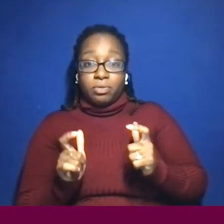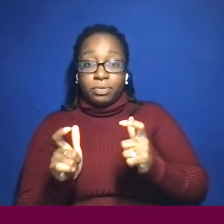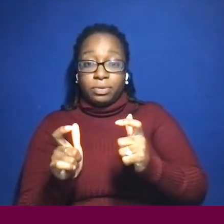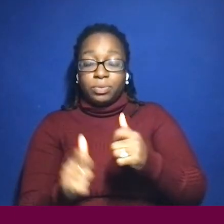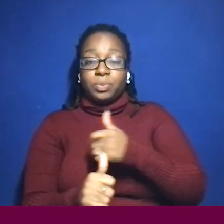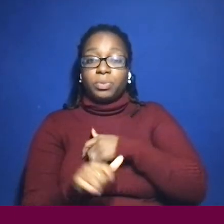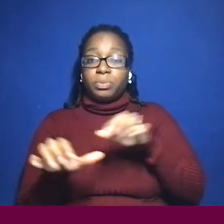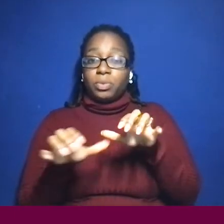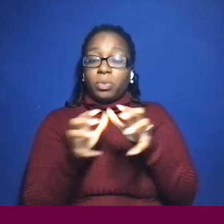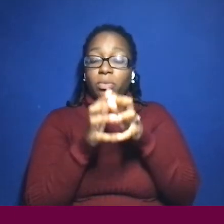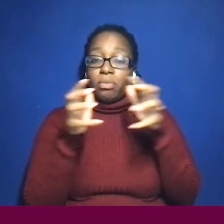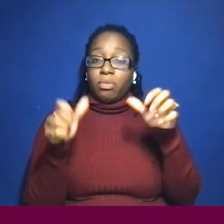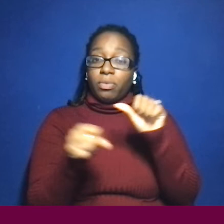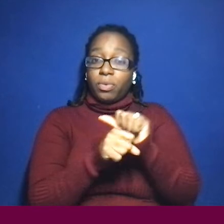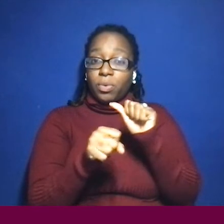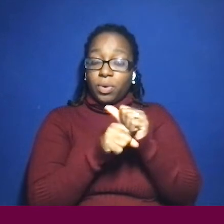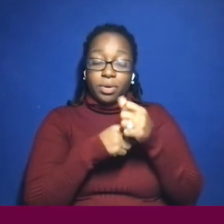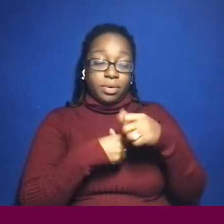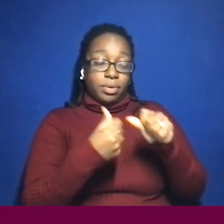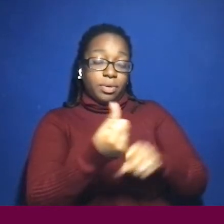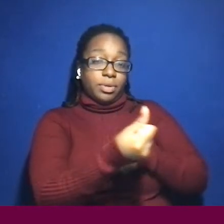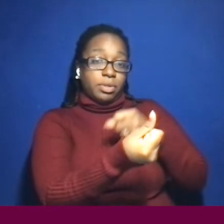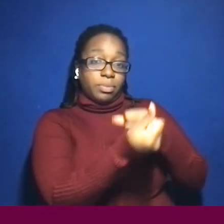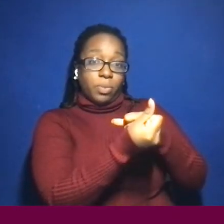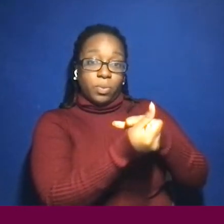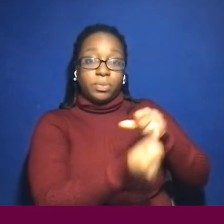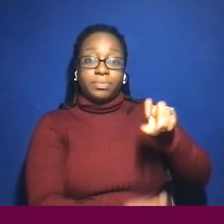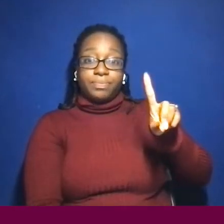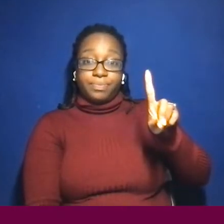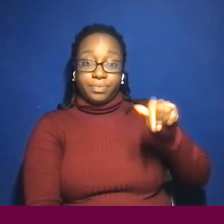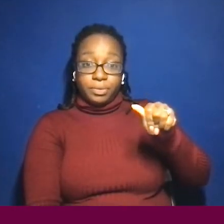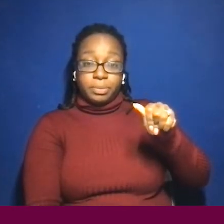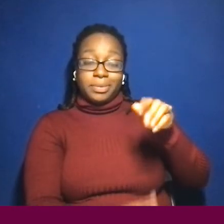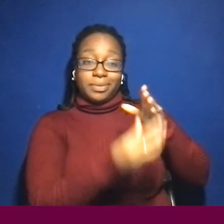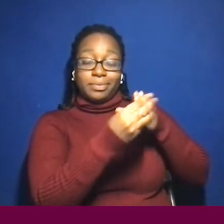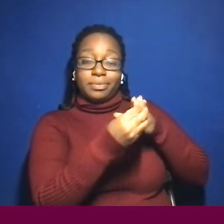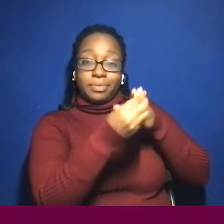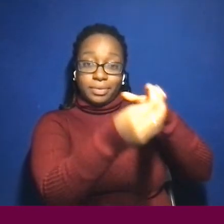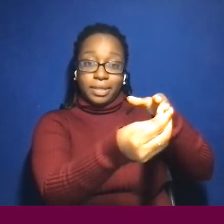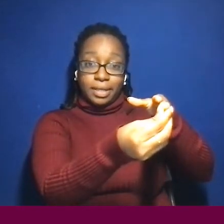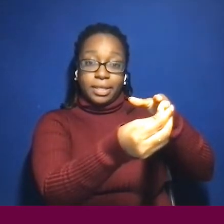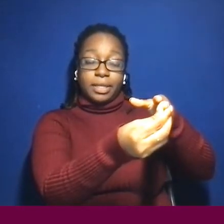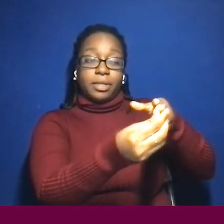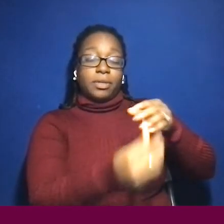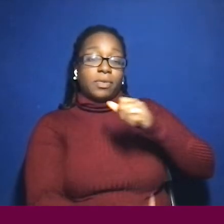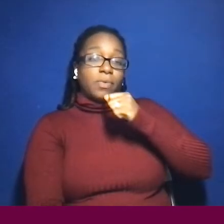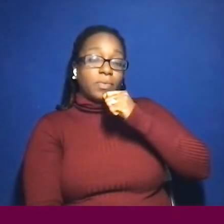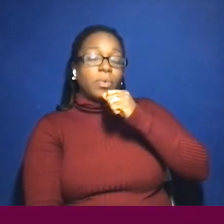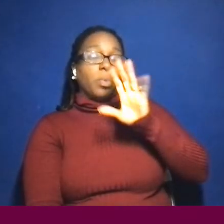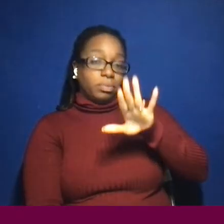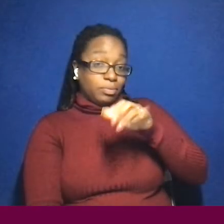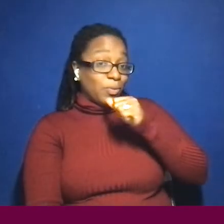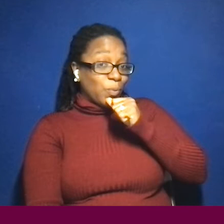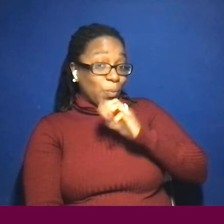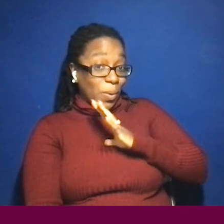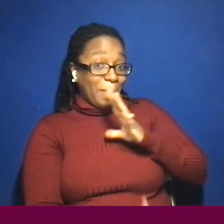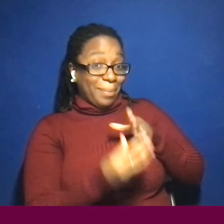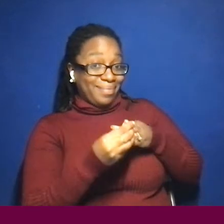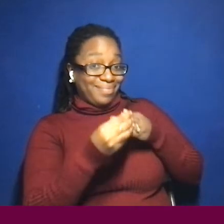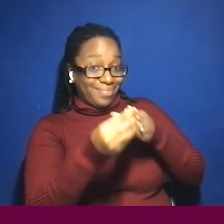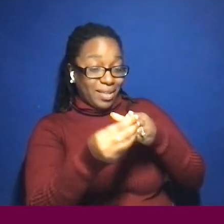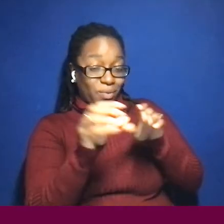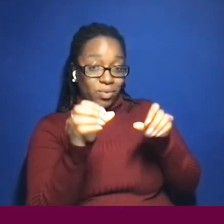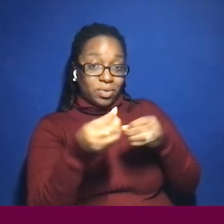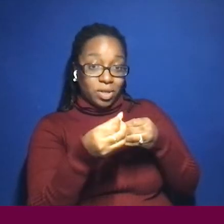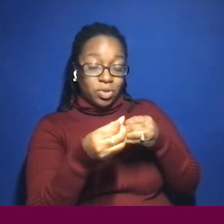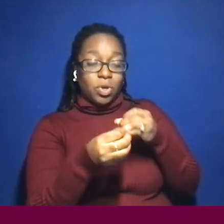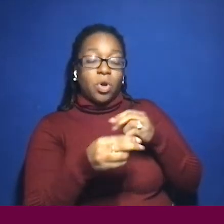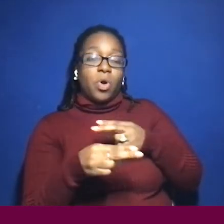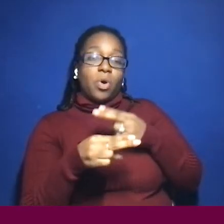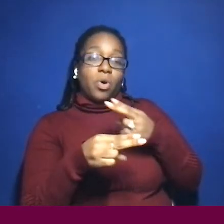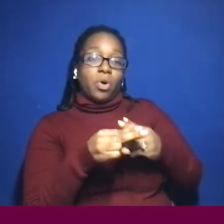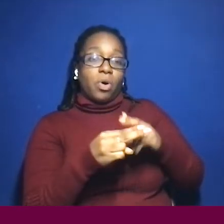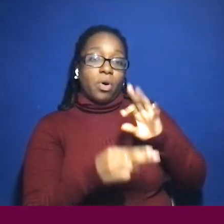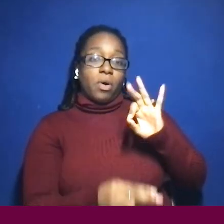work in support of a disability led, women led organization called Fight for Right in Ukraine.